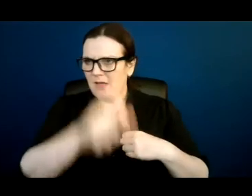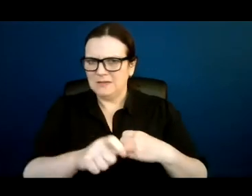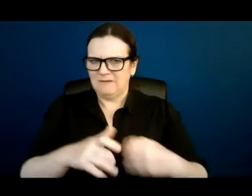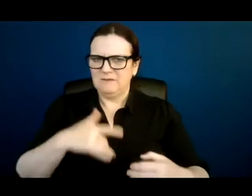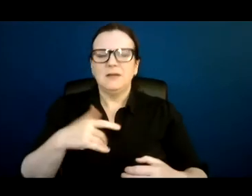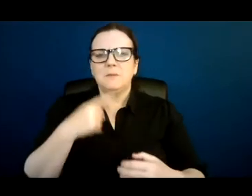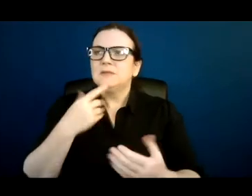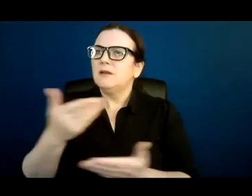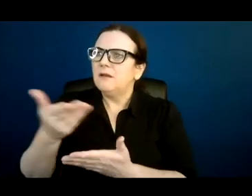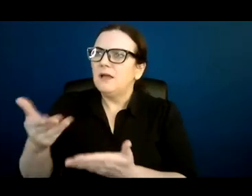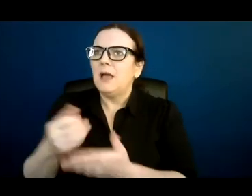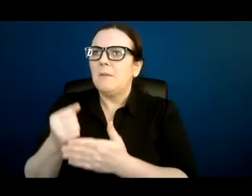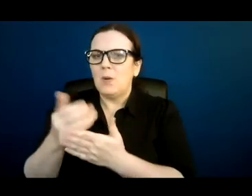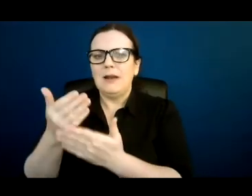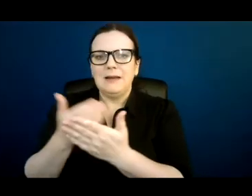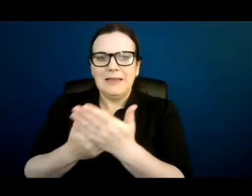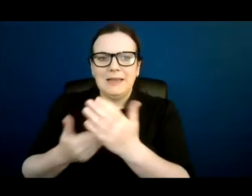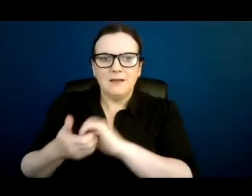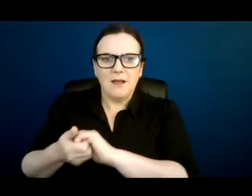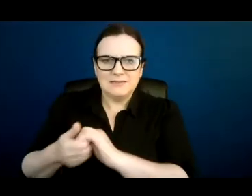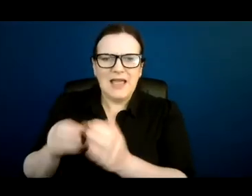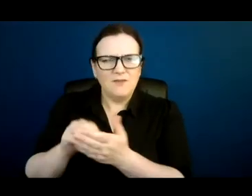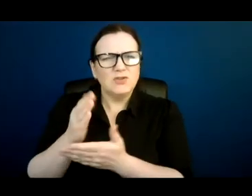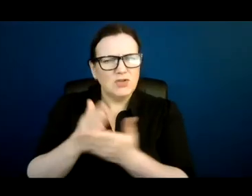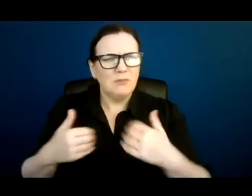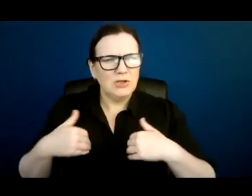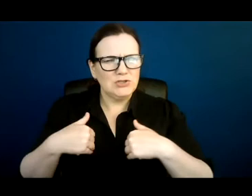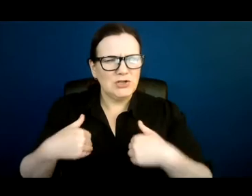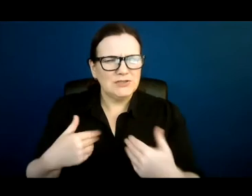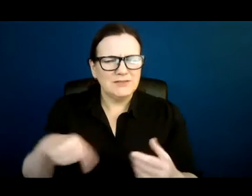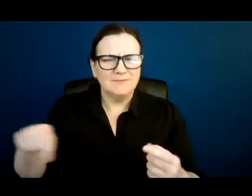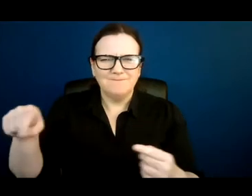about the act, I would have some further concerns. So there needs to be a fuller realisation that